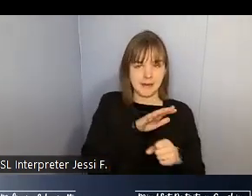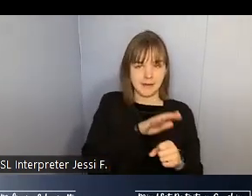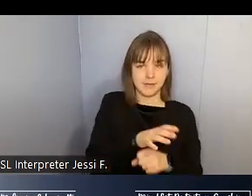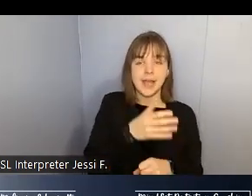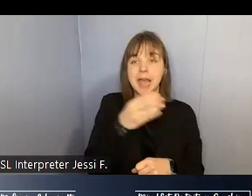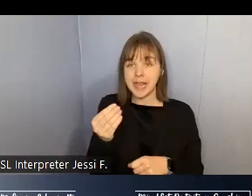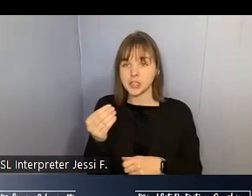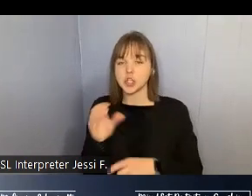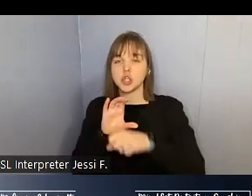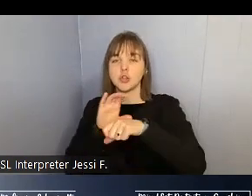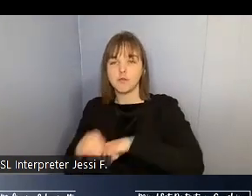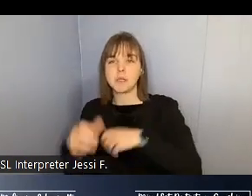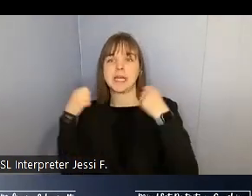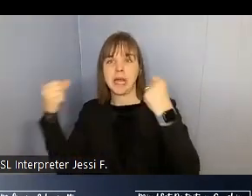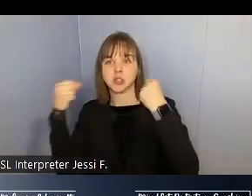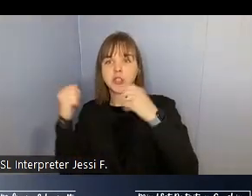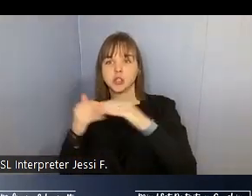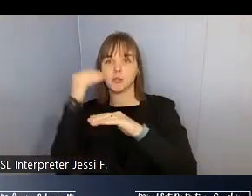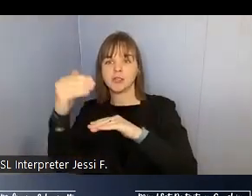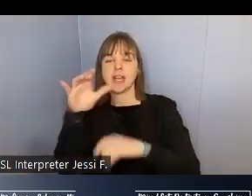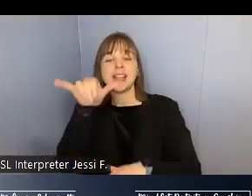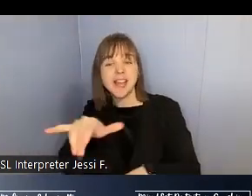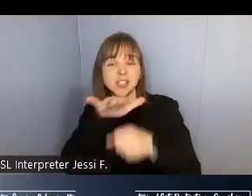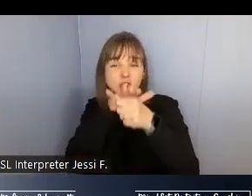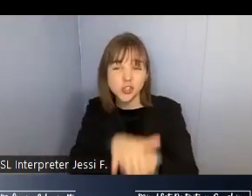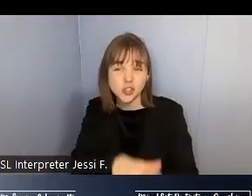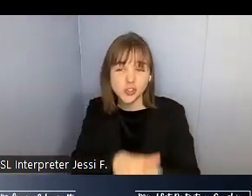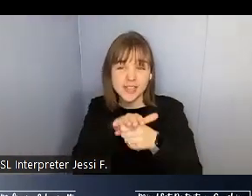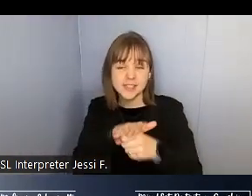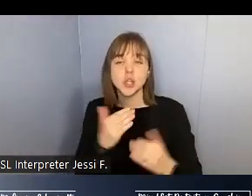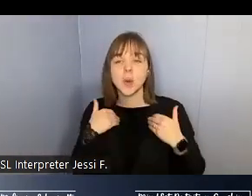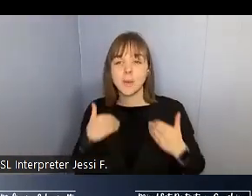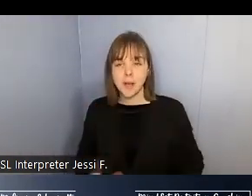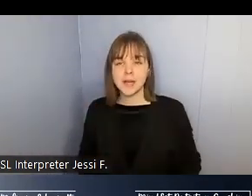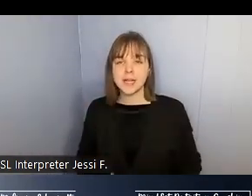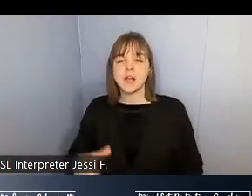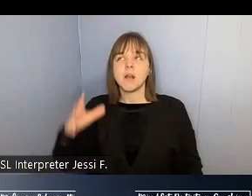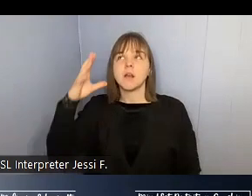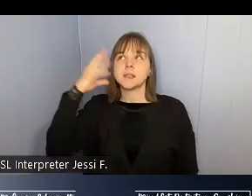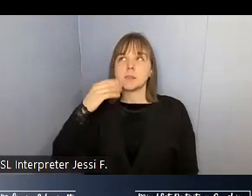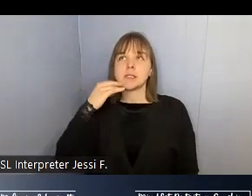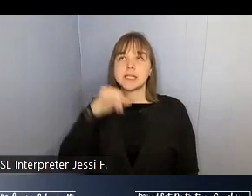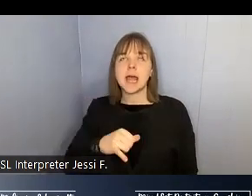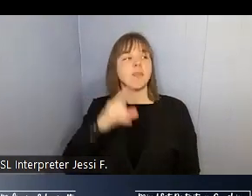those are mental and physical stressors on our body. That's above and beyond any life stress or other stress,